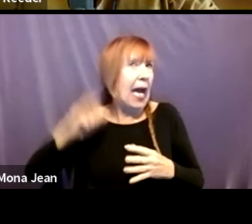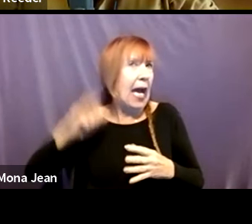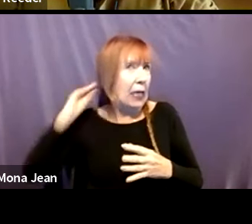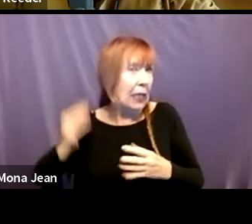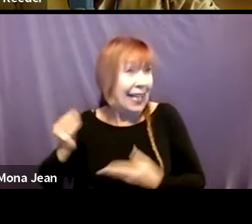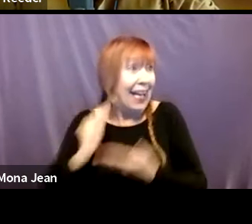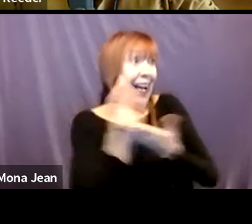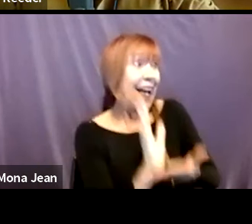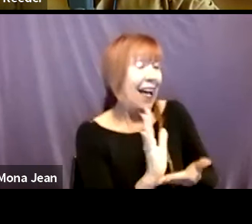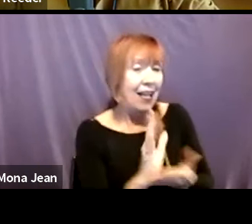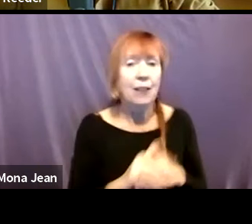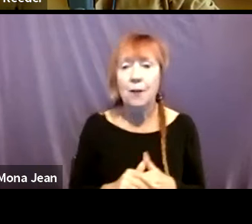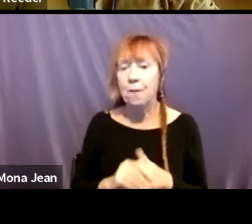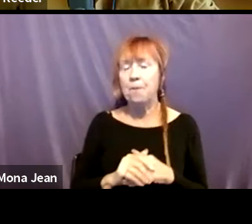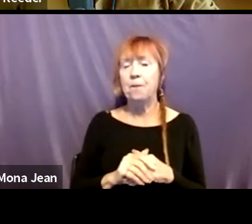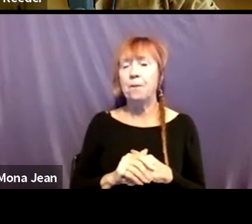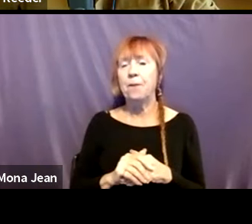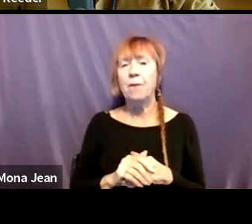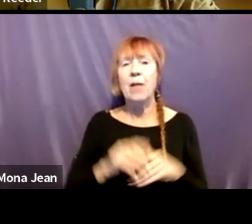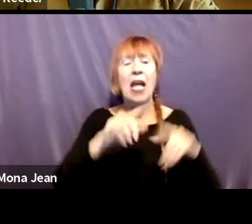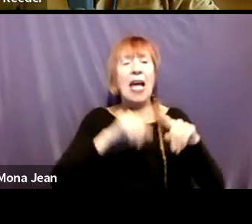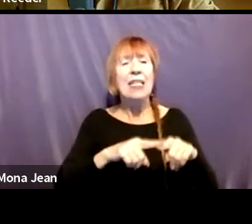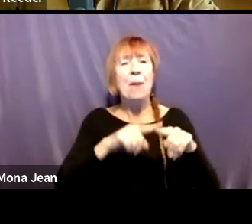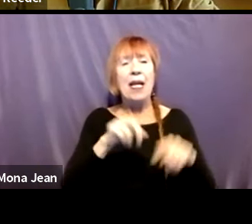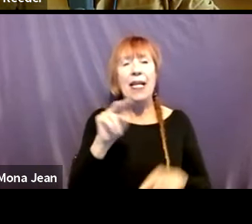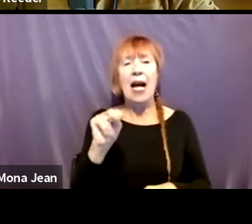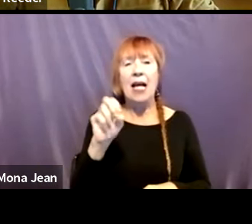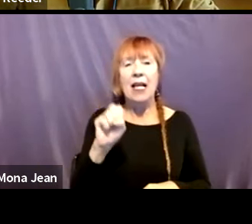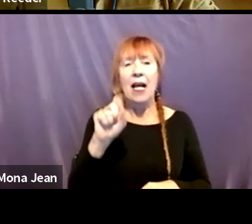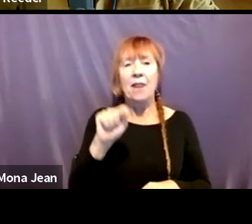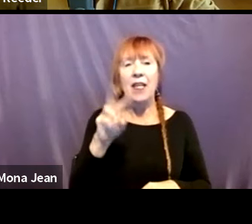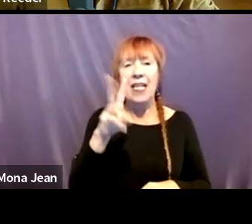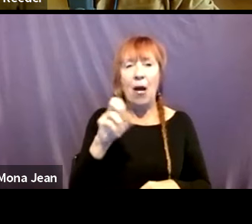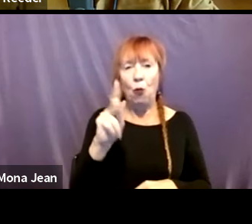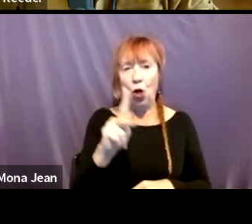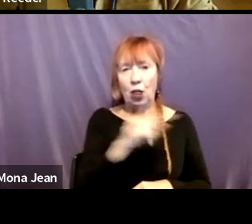Depending on the network that I'm pitching to, I study their programming.